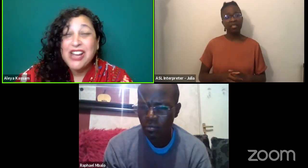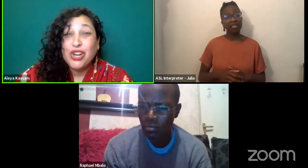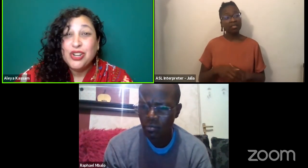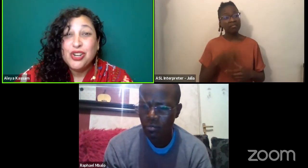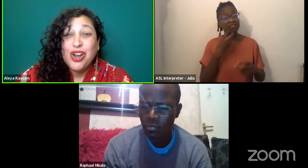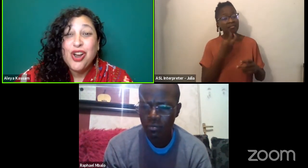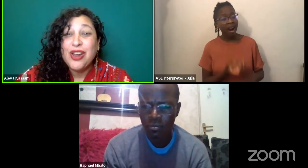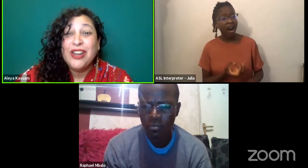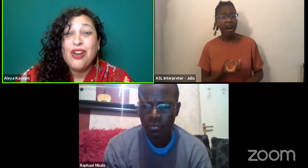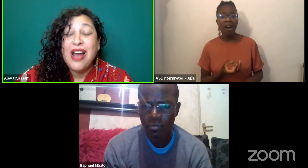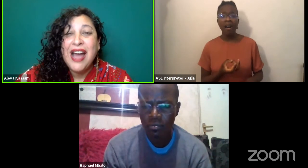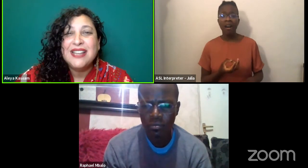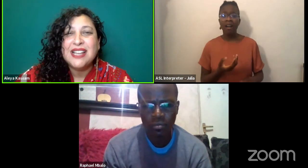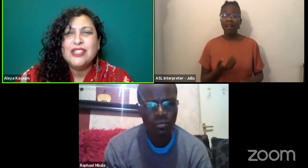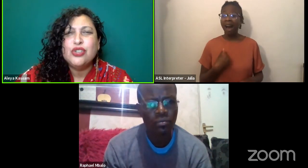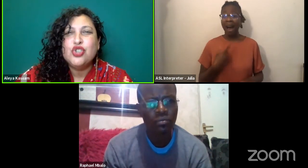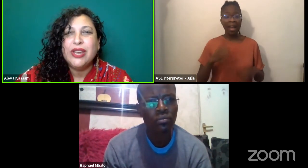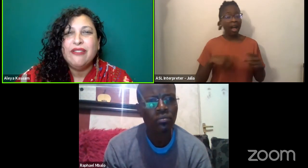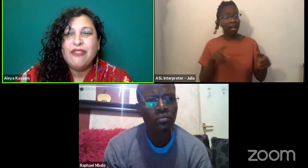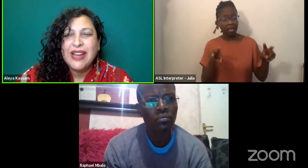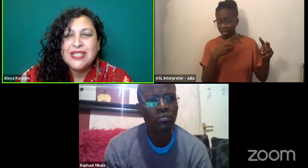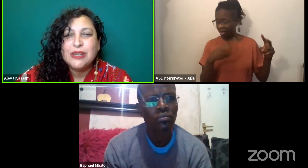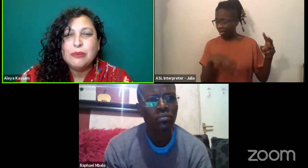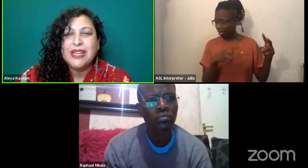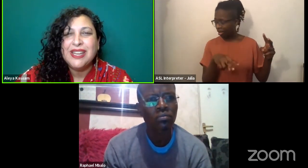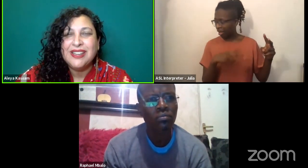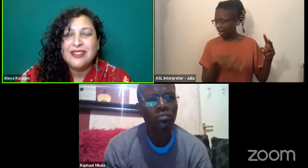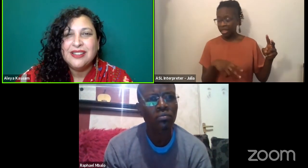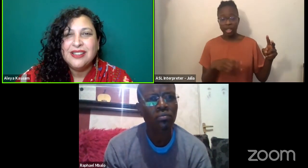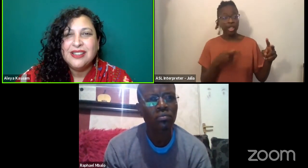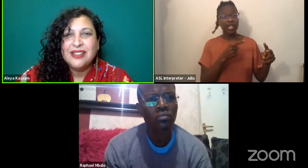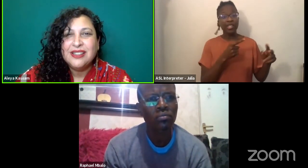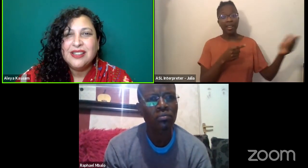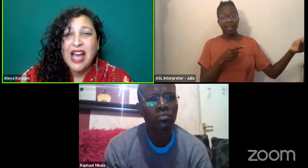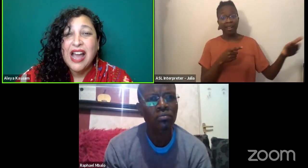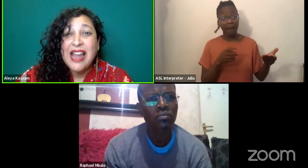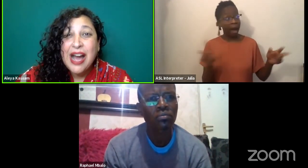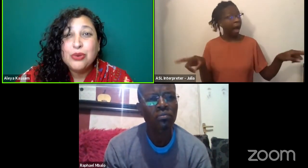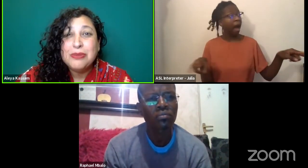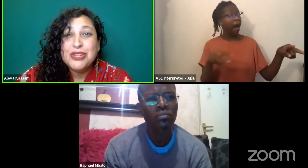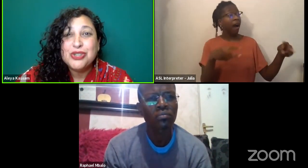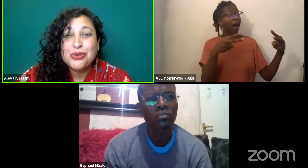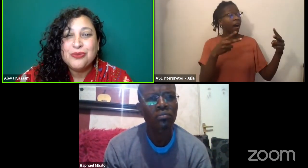I couldn't look her in her eyes until she invited me in allowed me to...